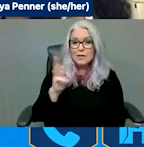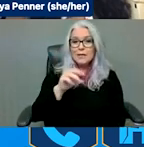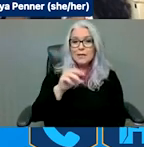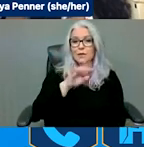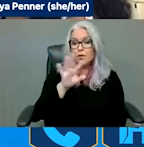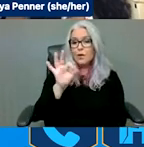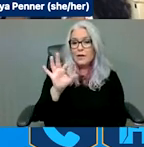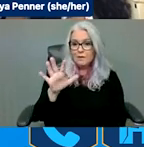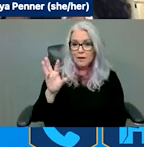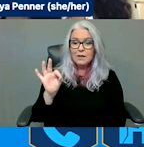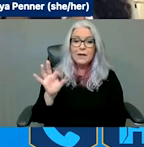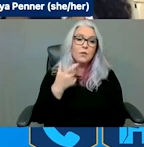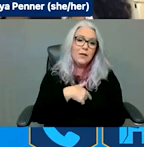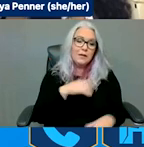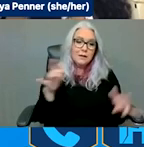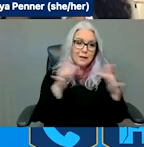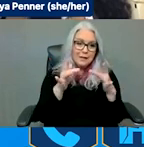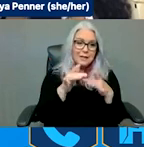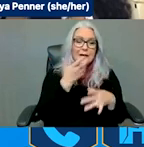hotline@disasterstrategies.org